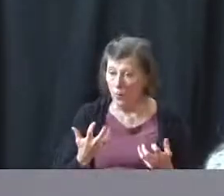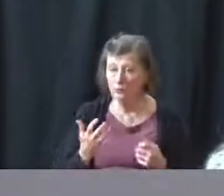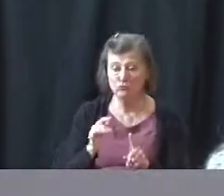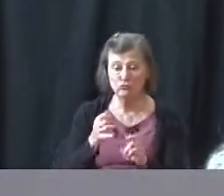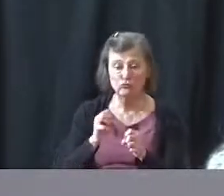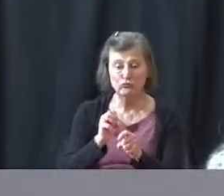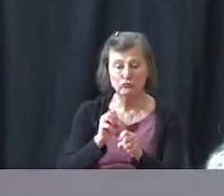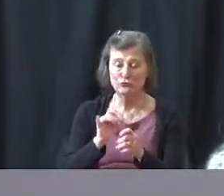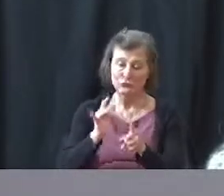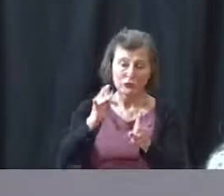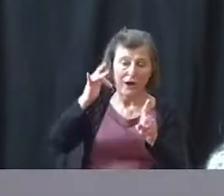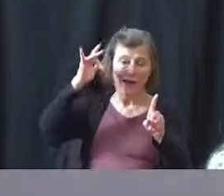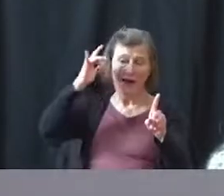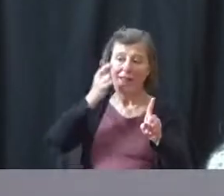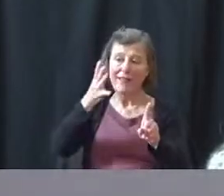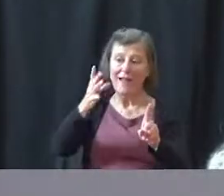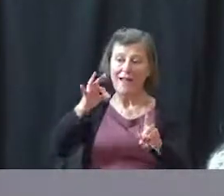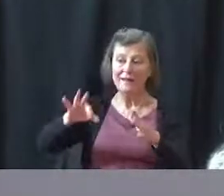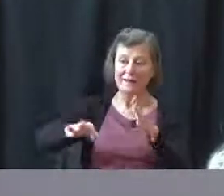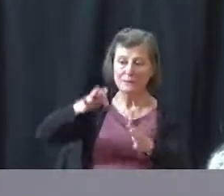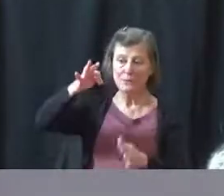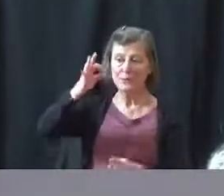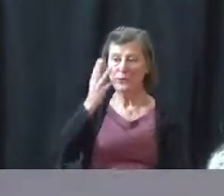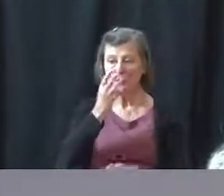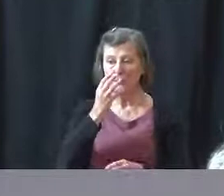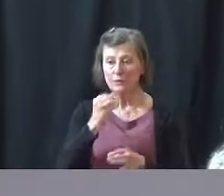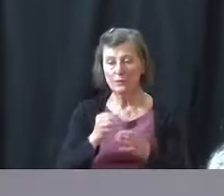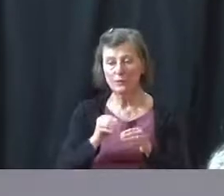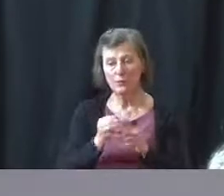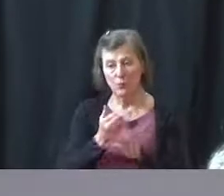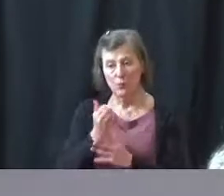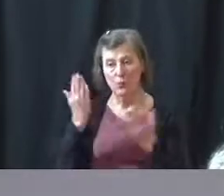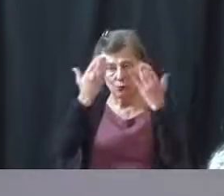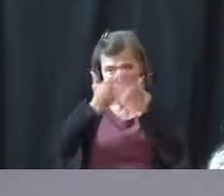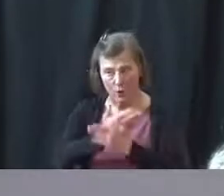our often dark and painful and confusing world.